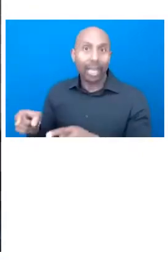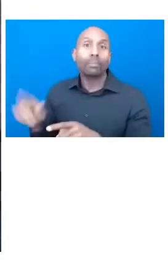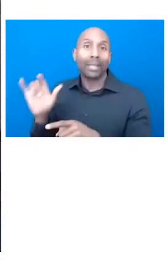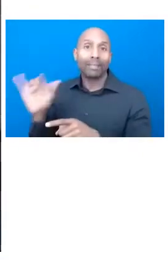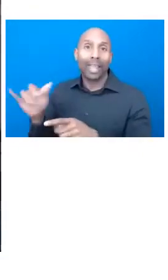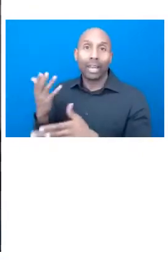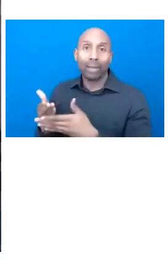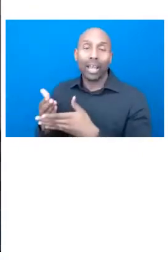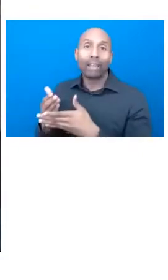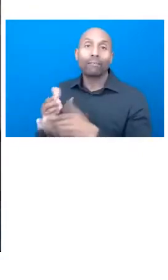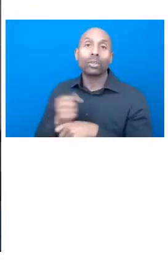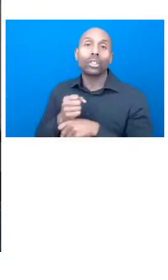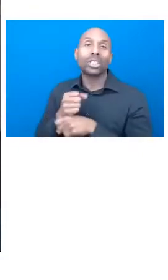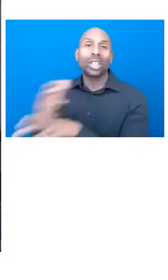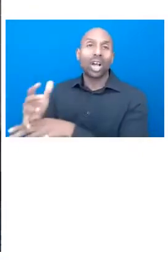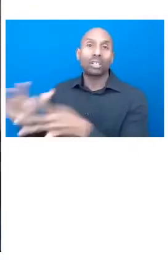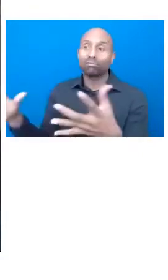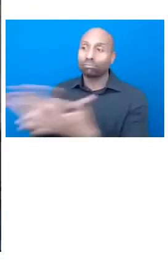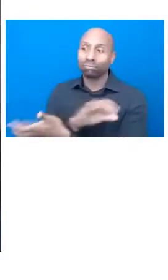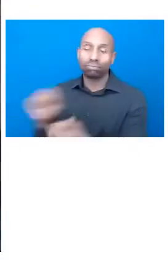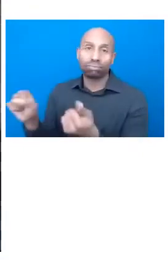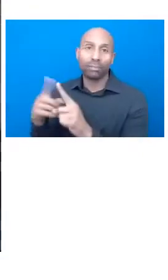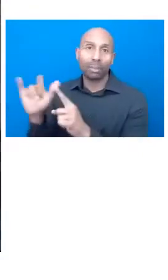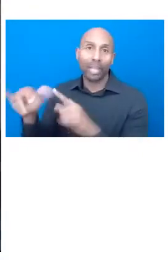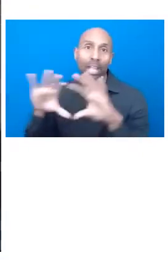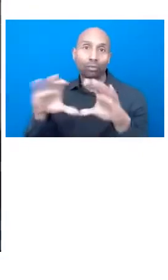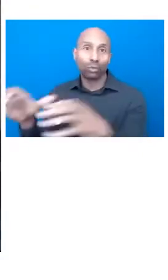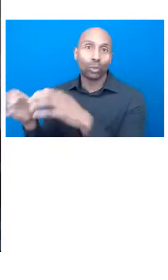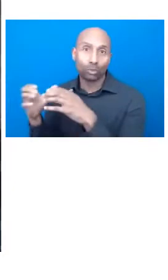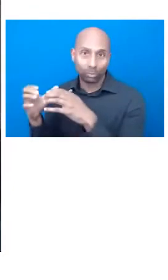Jeffrey: Thank you for that introduction and that awesome history lesson, which is another